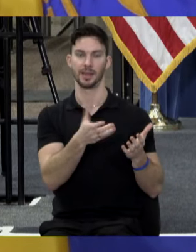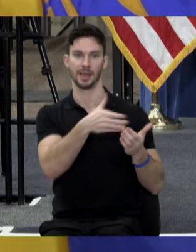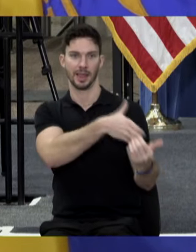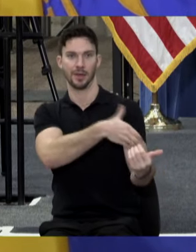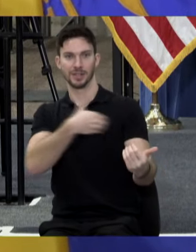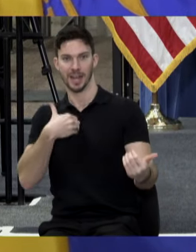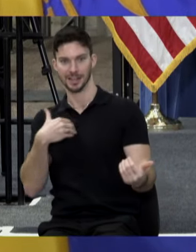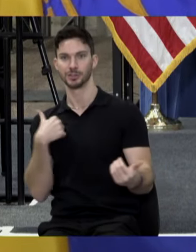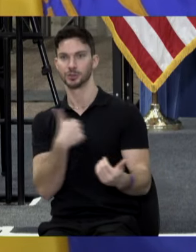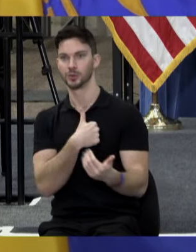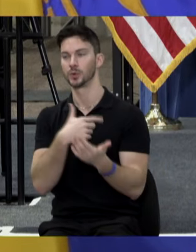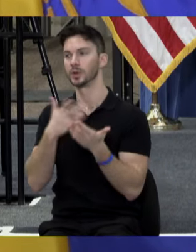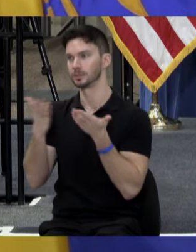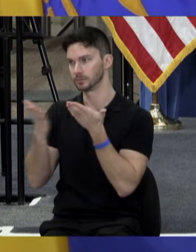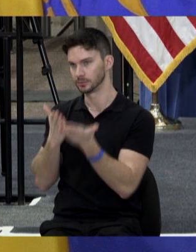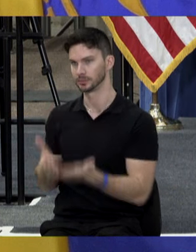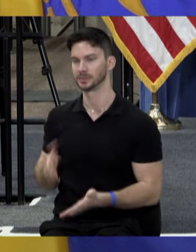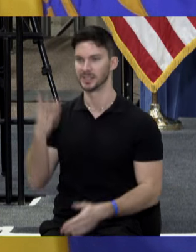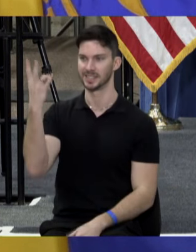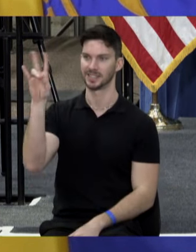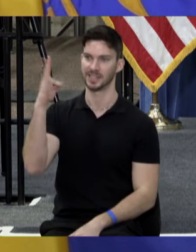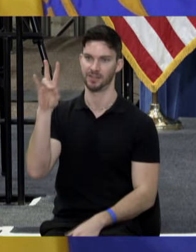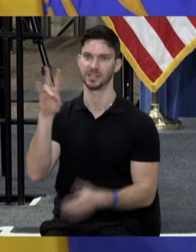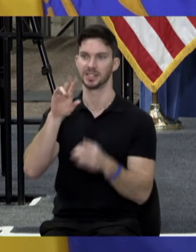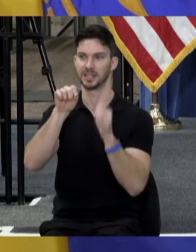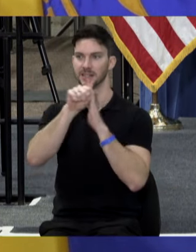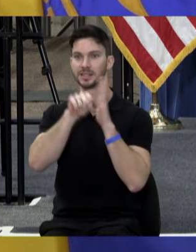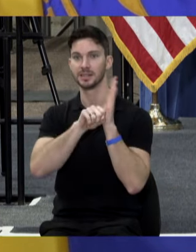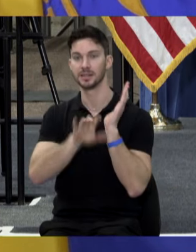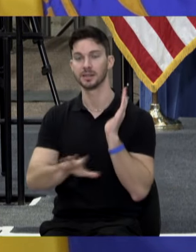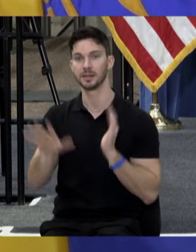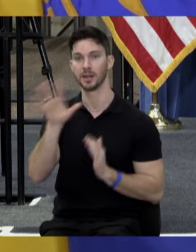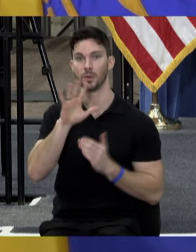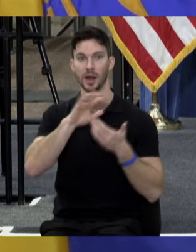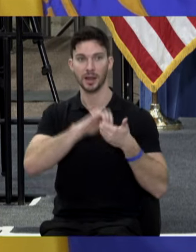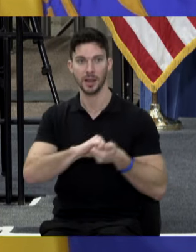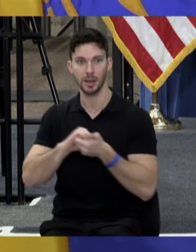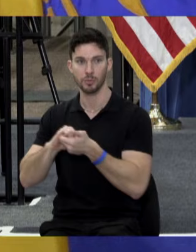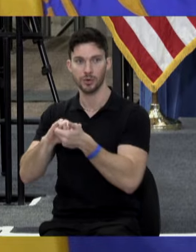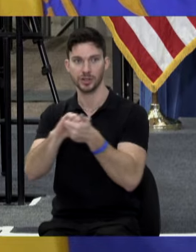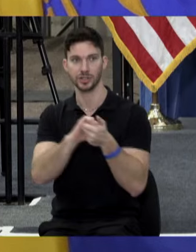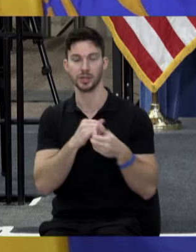statewide collaborations, providing them technical assistance and peer learning.